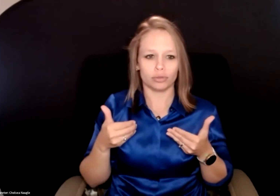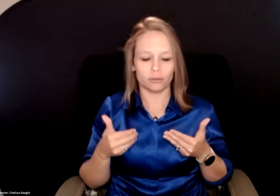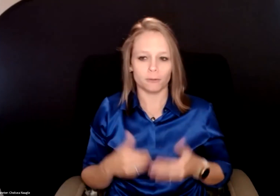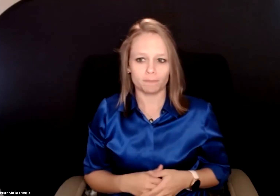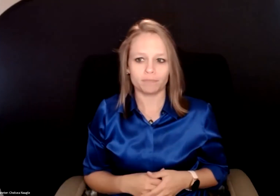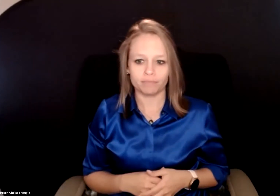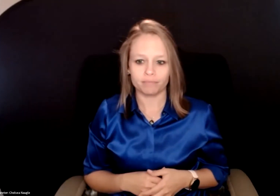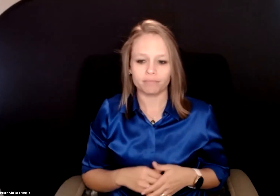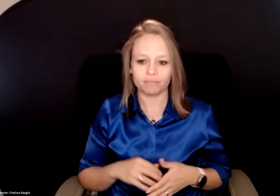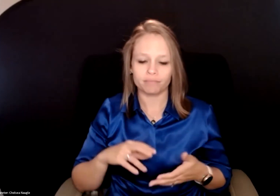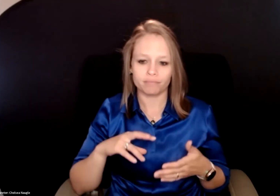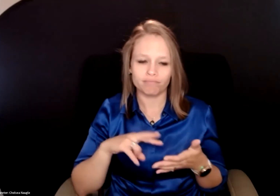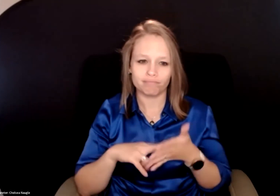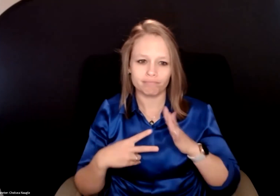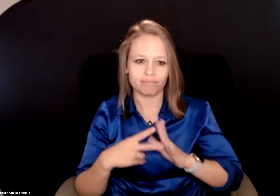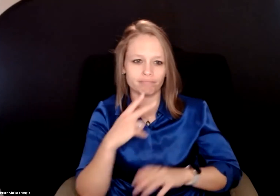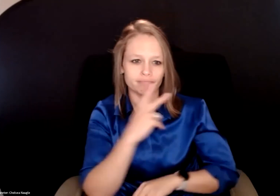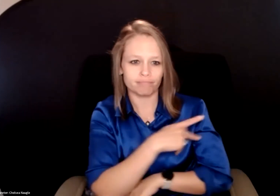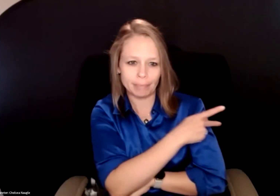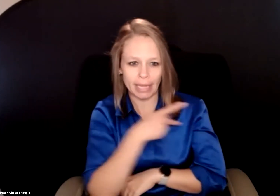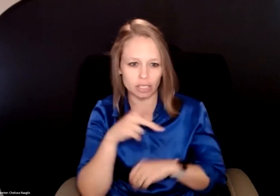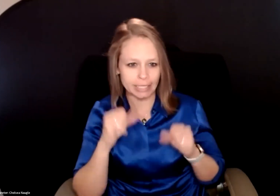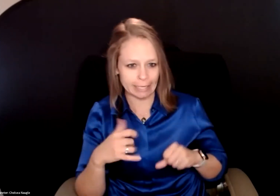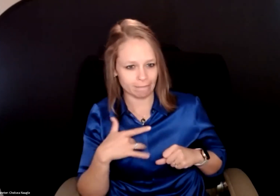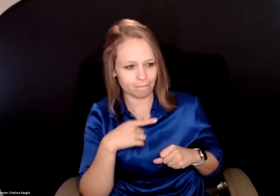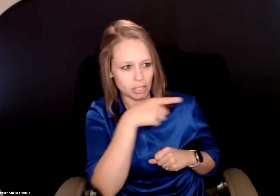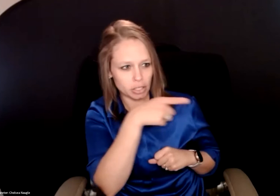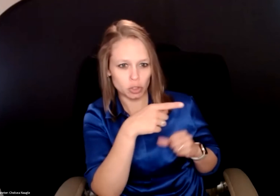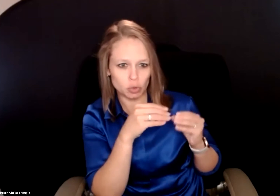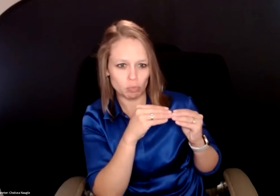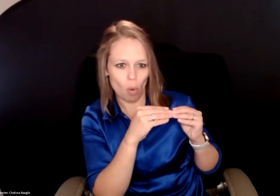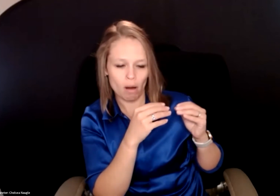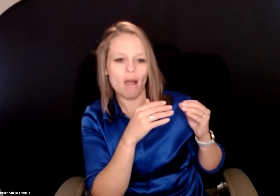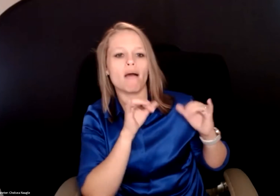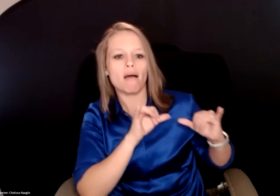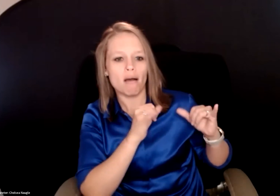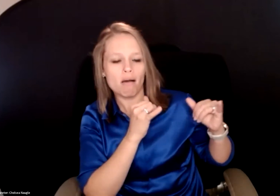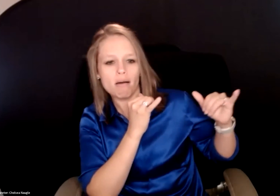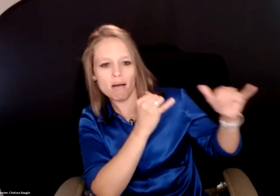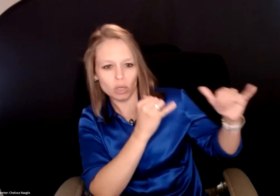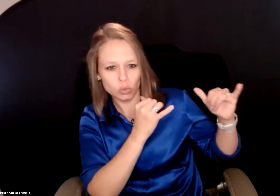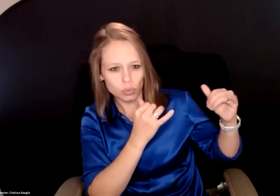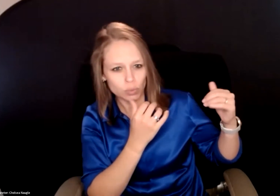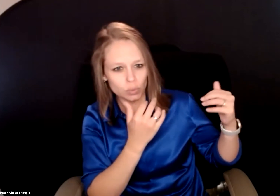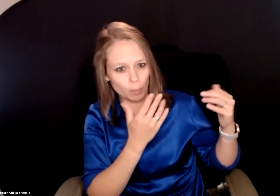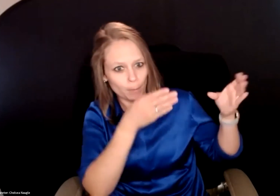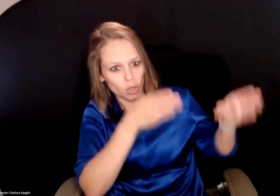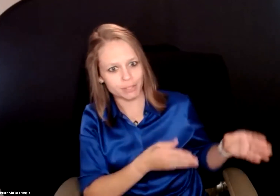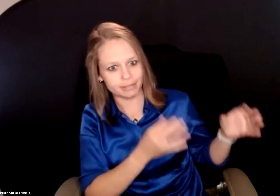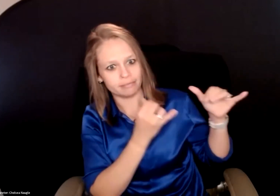That makes them realize that you are on their level. For me, for instance.